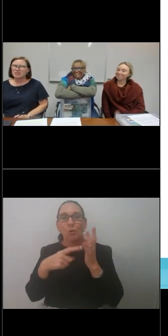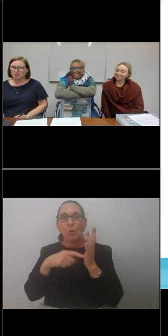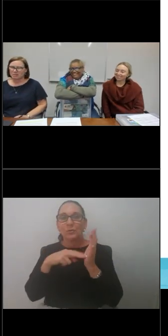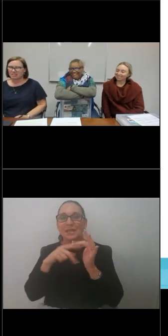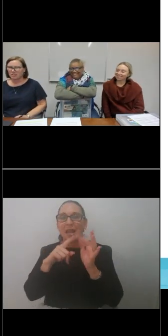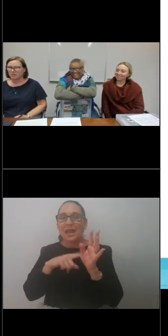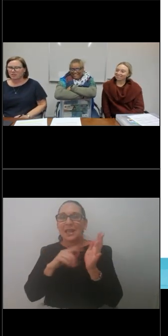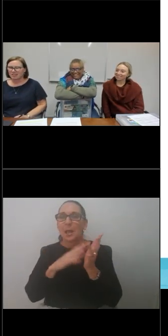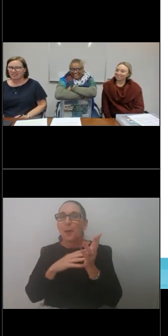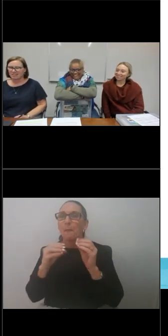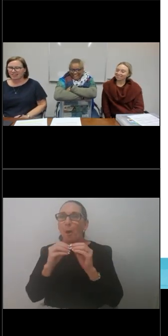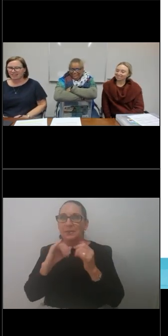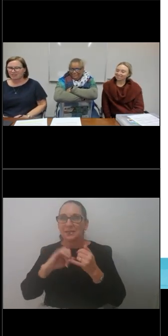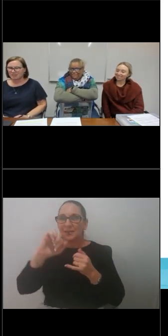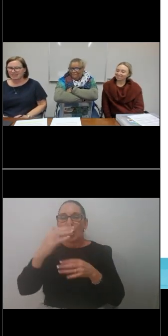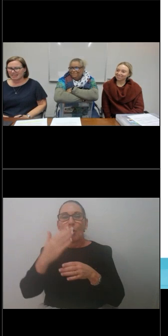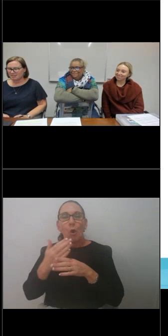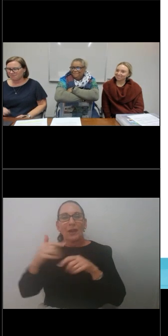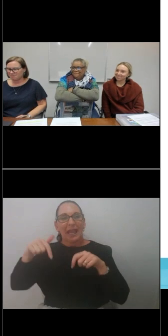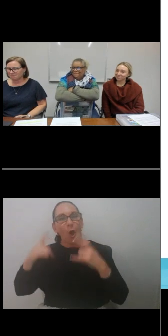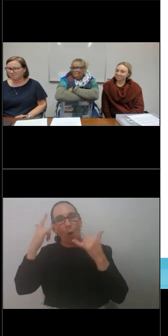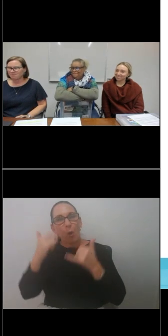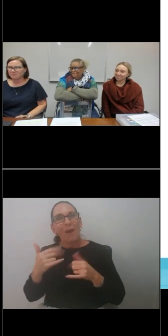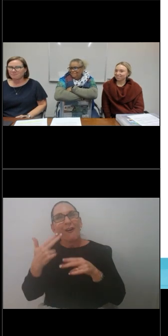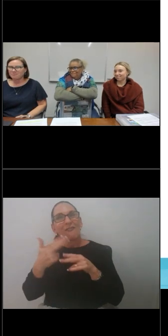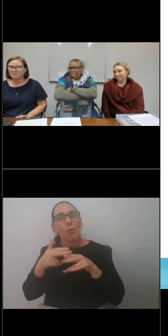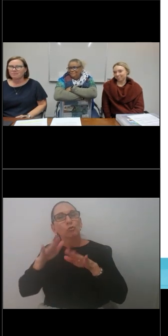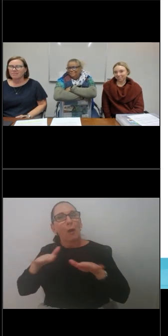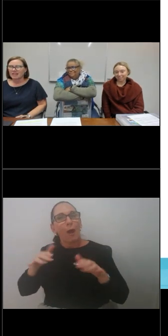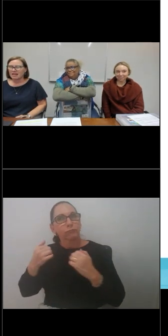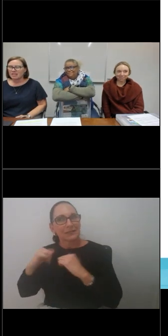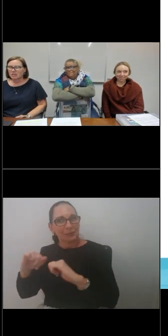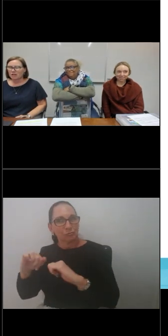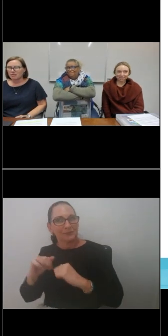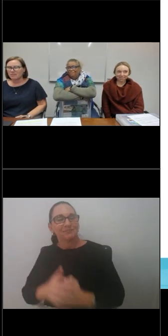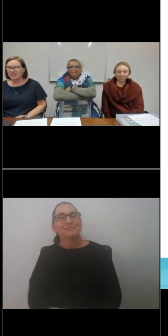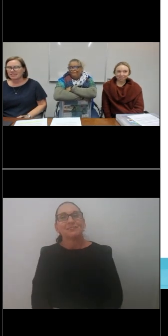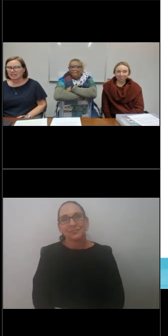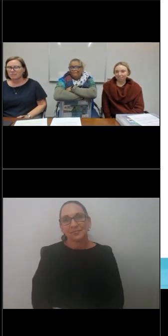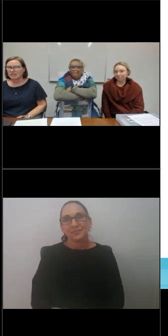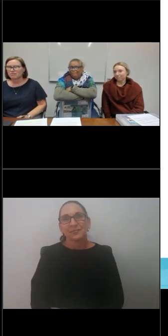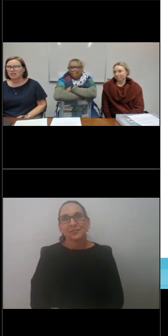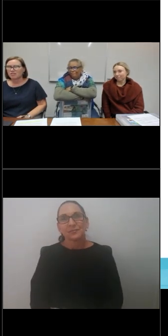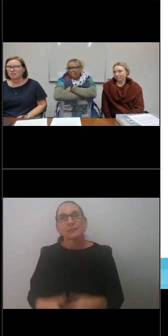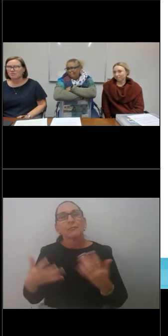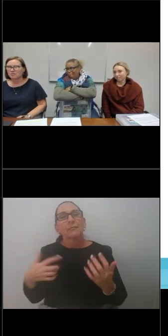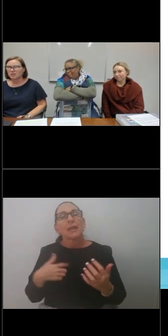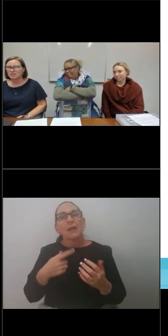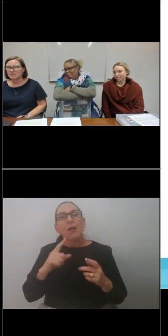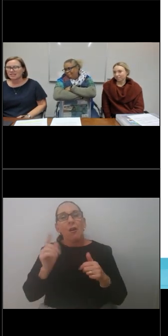child protection lawyer here at legal a Queensland so a bit of housekeeping to run through first um